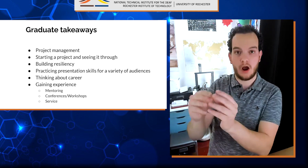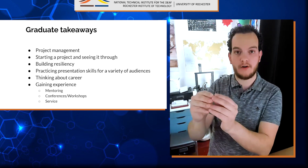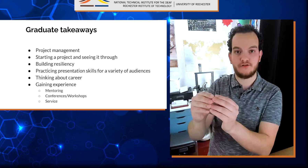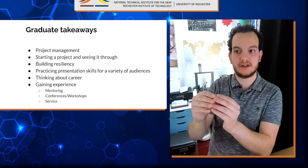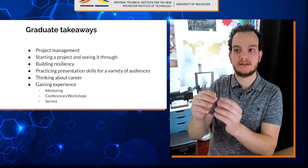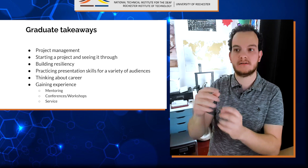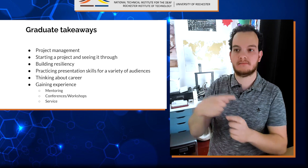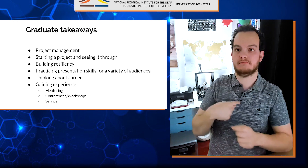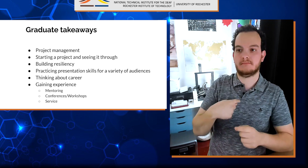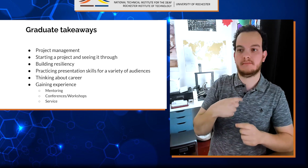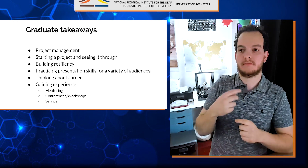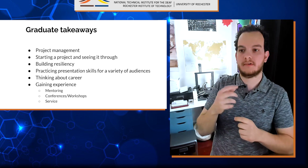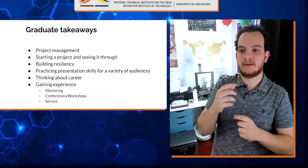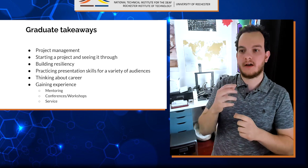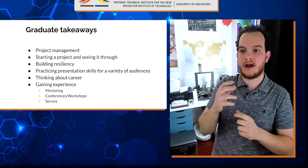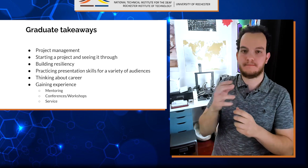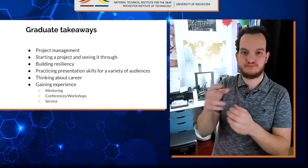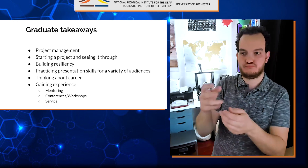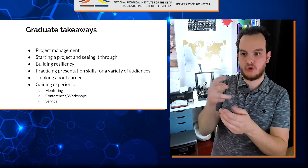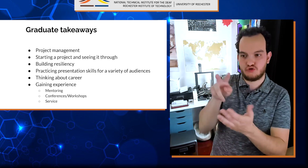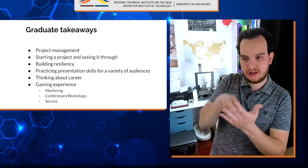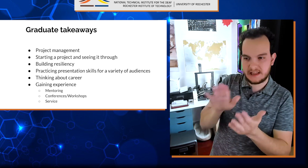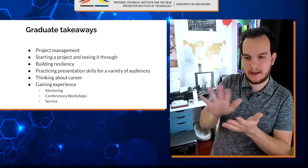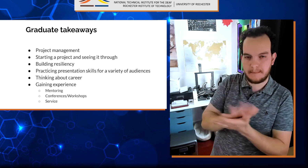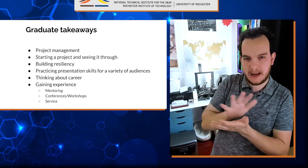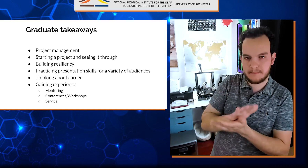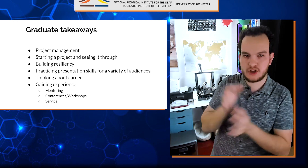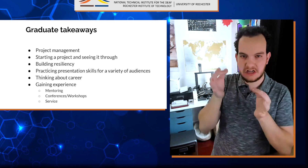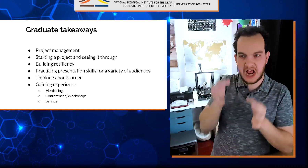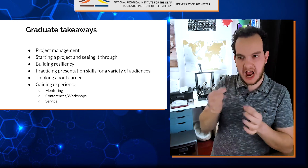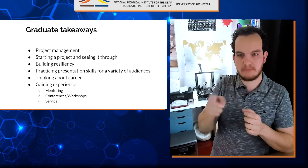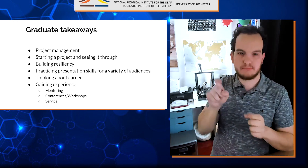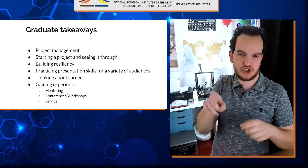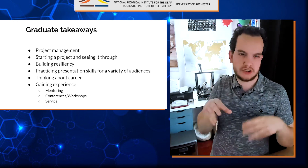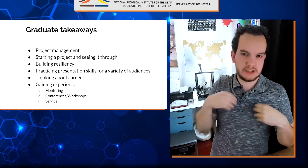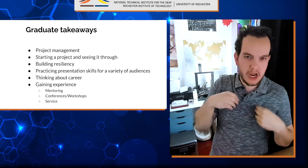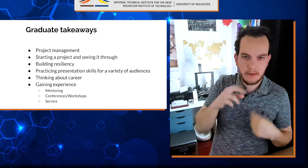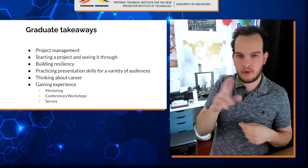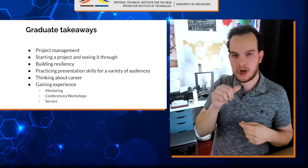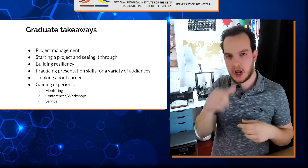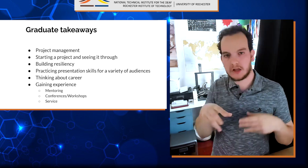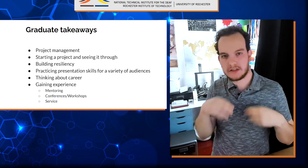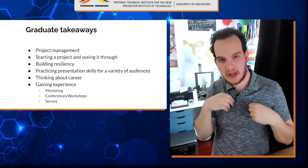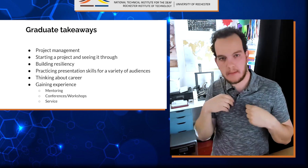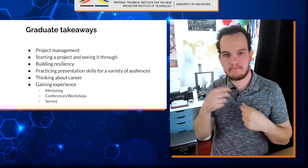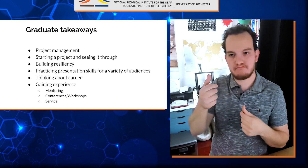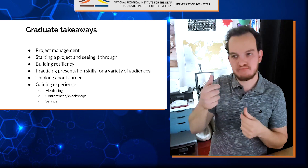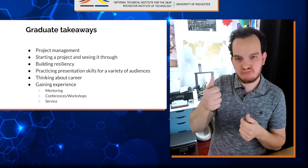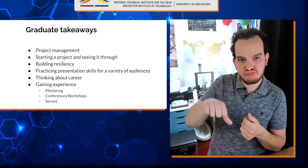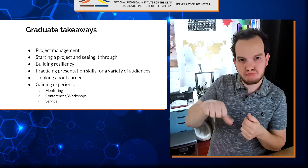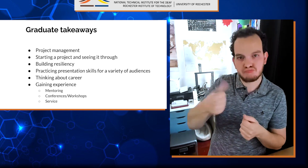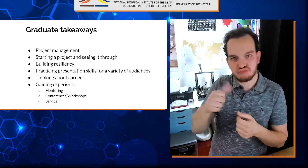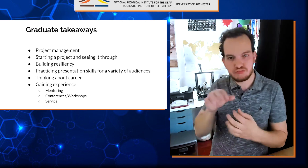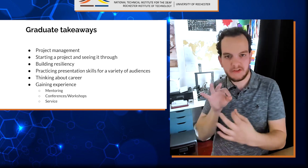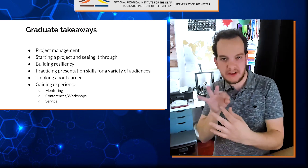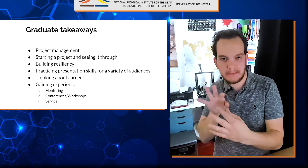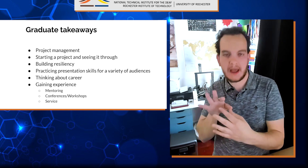to conferences several times. So when submissions, potential presentations or publications are submitted